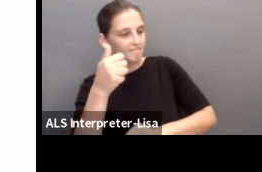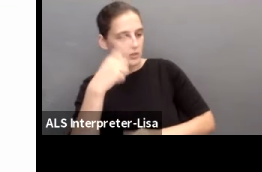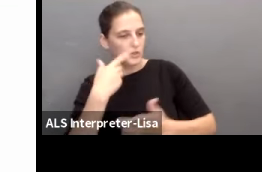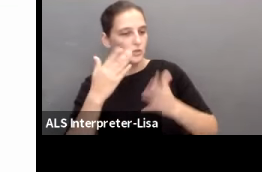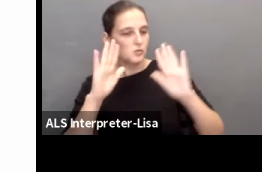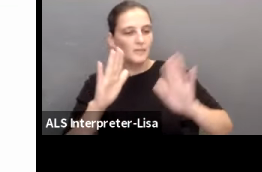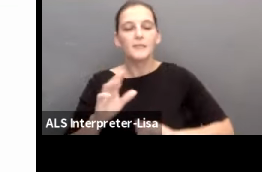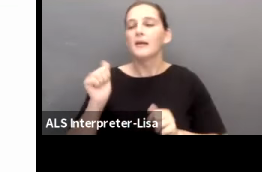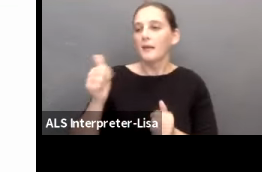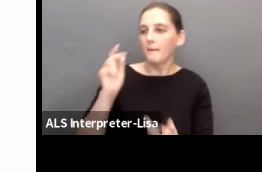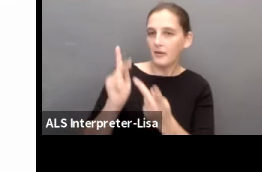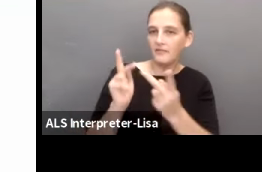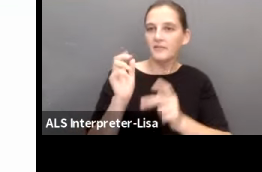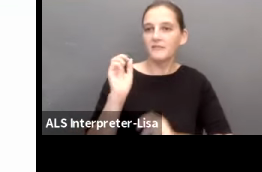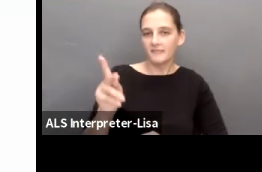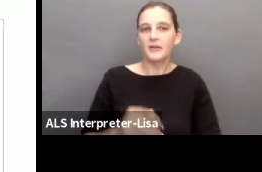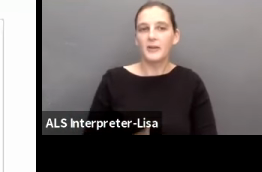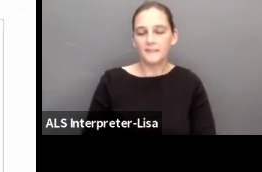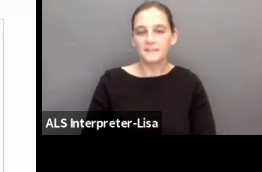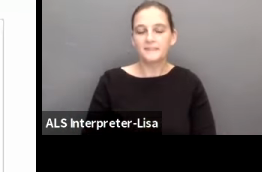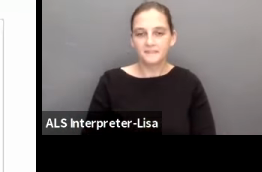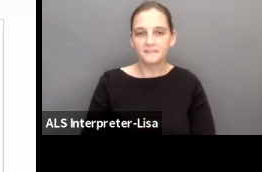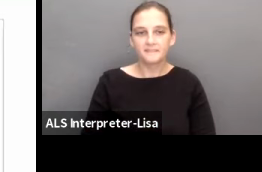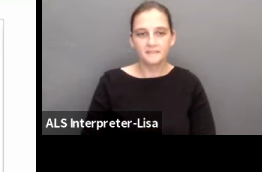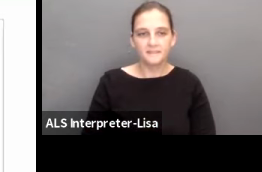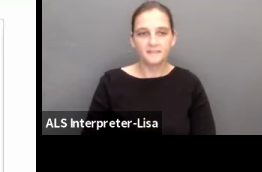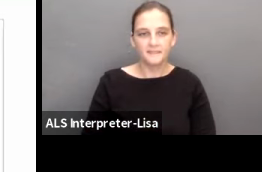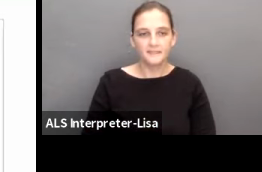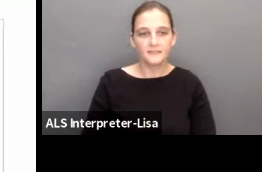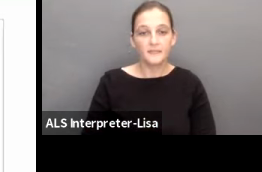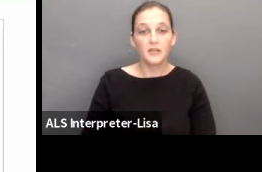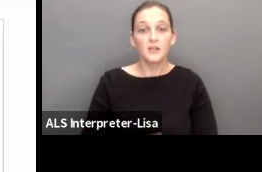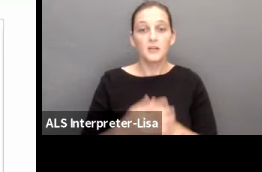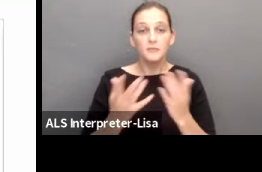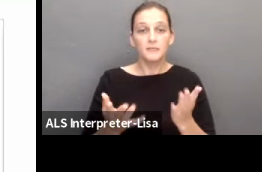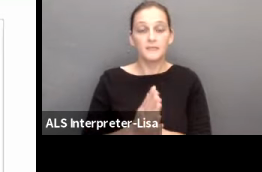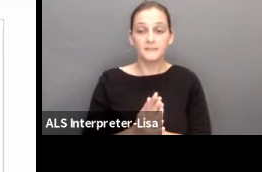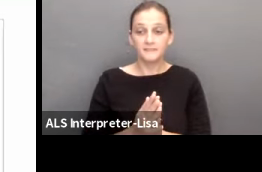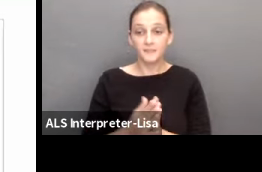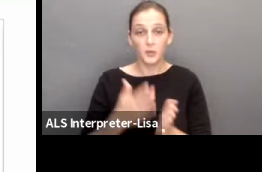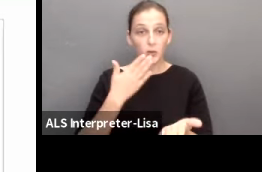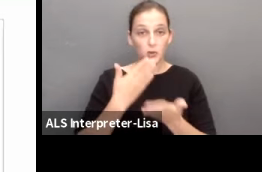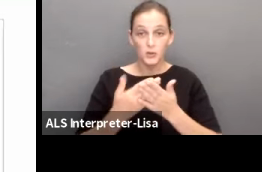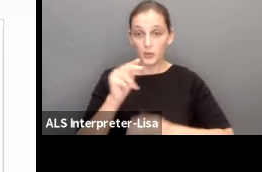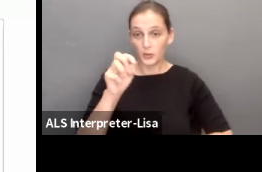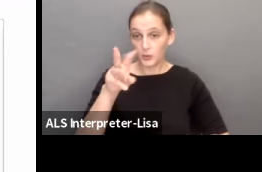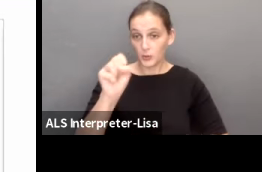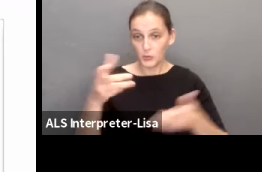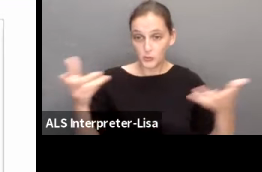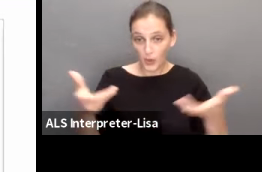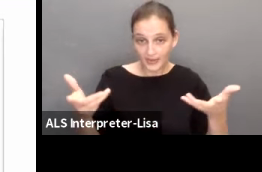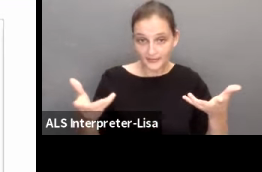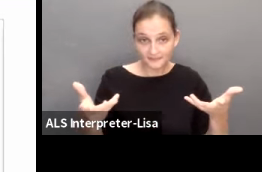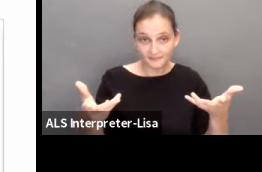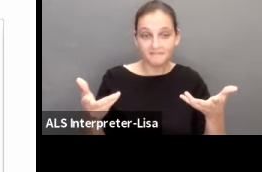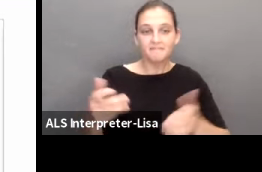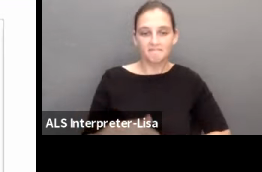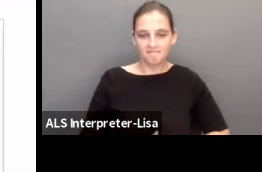Perfect okay. So, good news is that we are seeing our cases